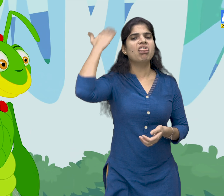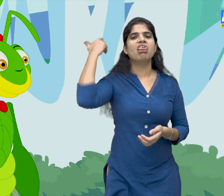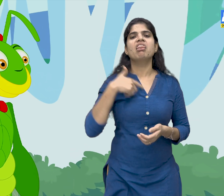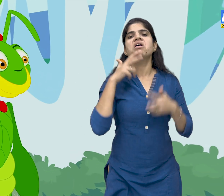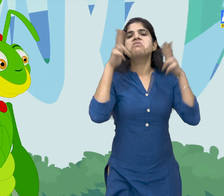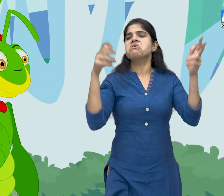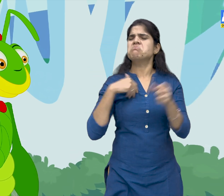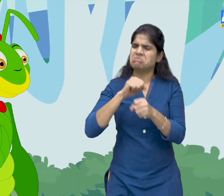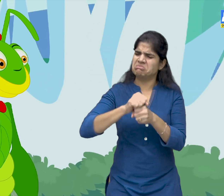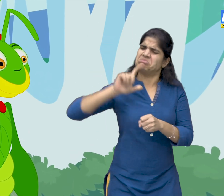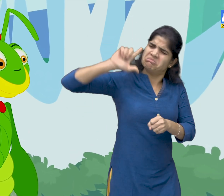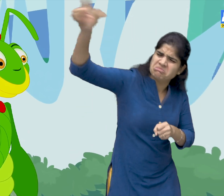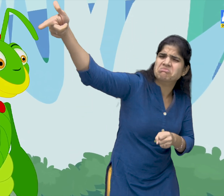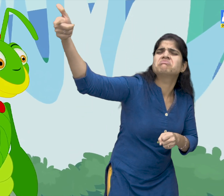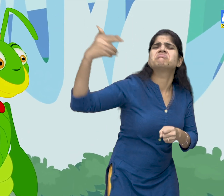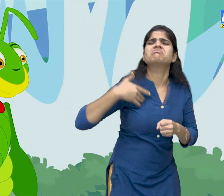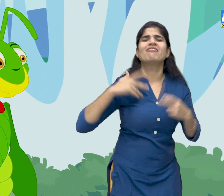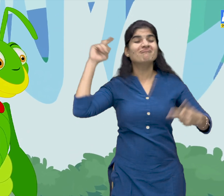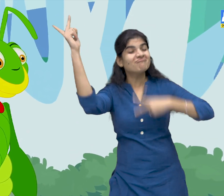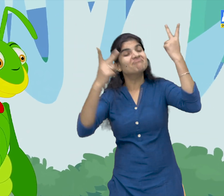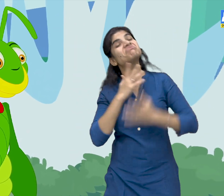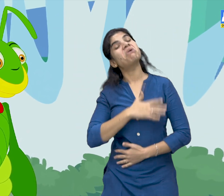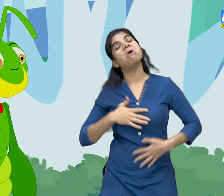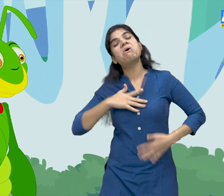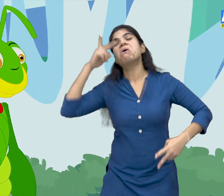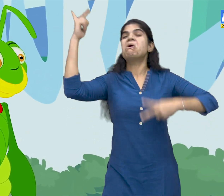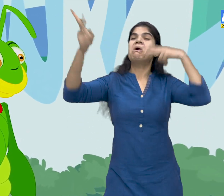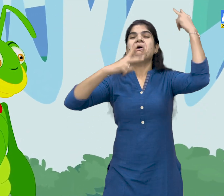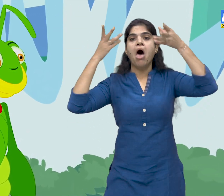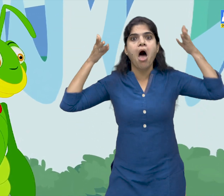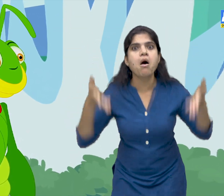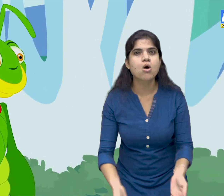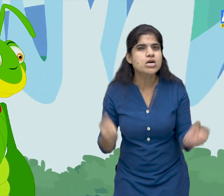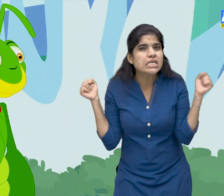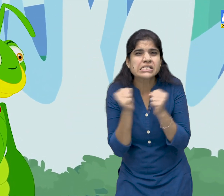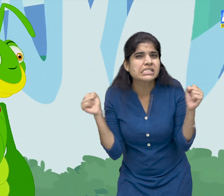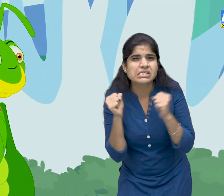''Earlier I had told you that I will work later''. ''Now I will enjoy wandering around''.